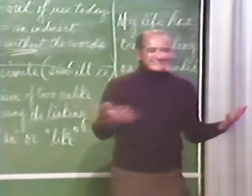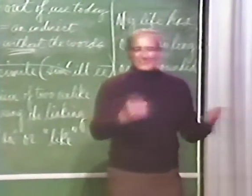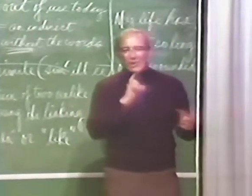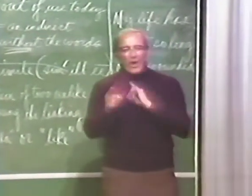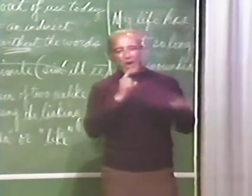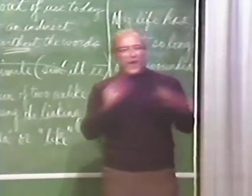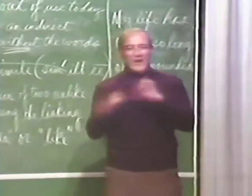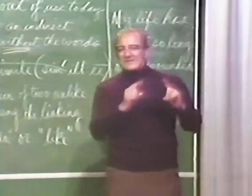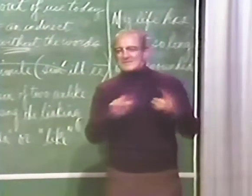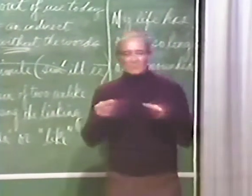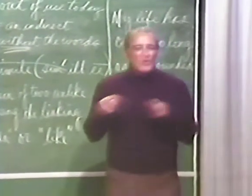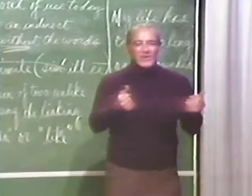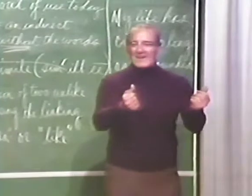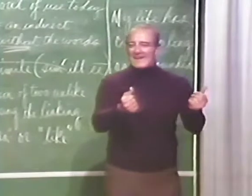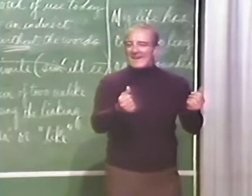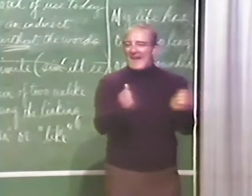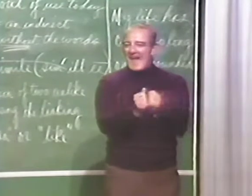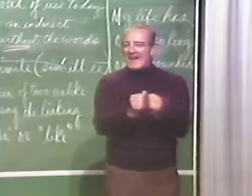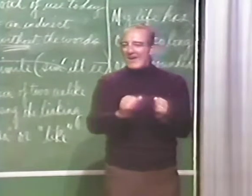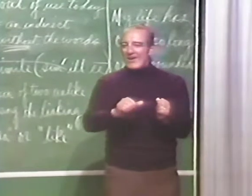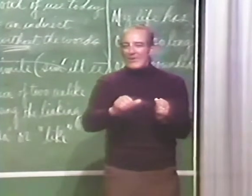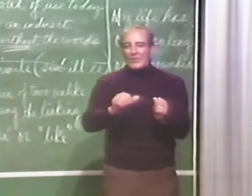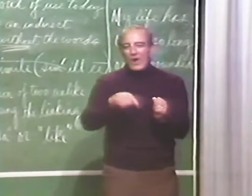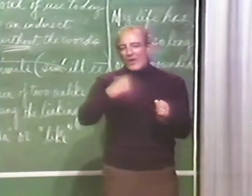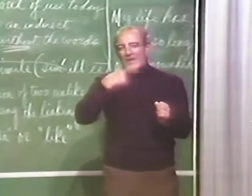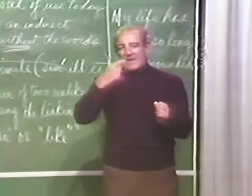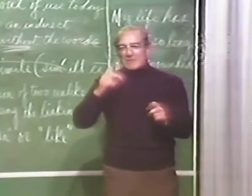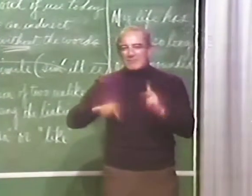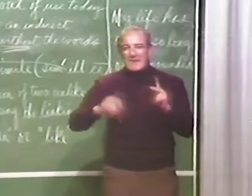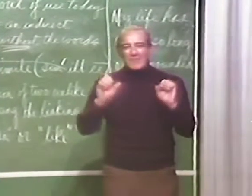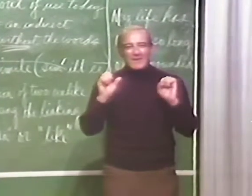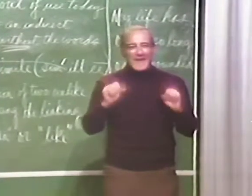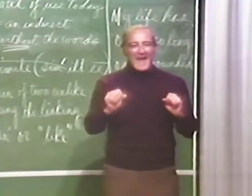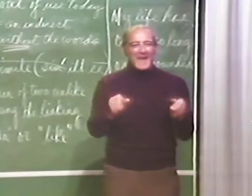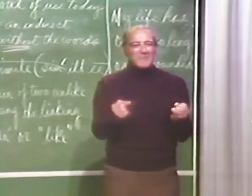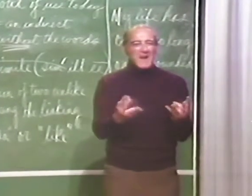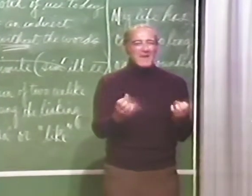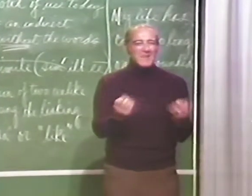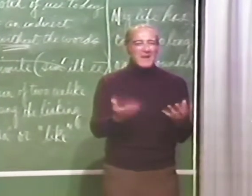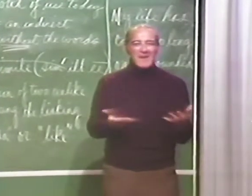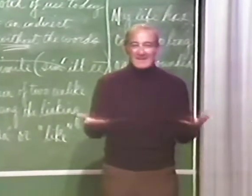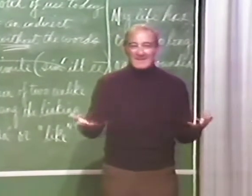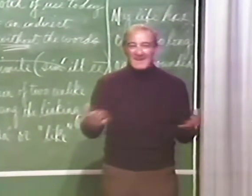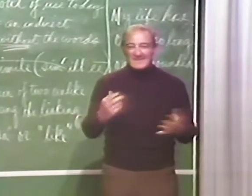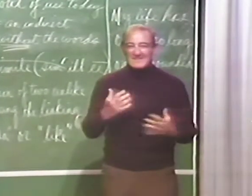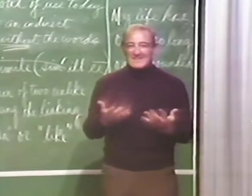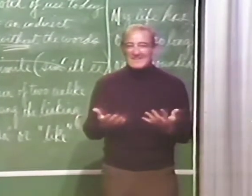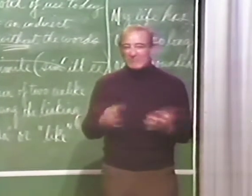WE CAN'T, UM...TALK SMOOTHLY LIKE HEARING PEOPLE CAN--